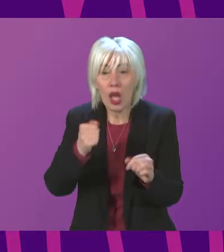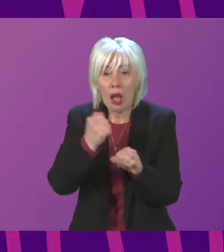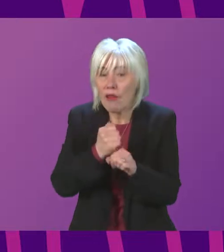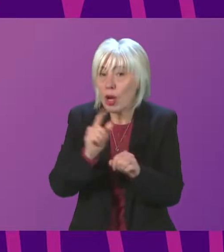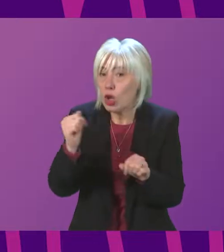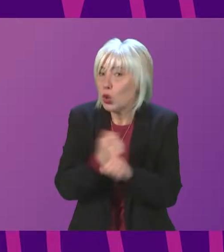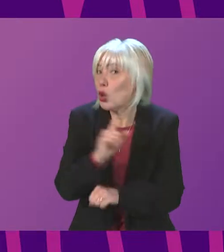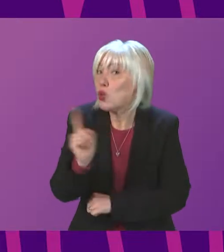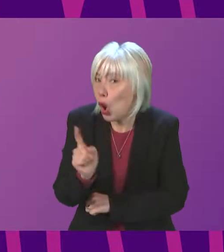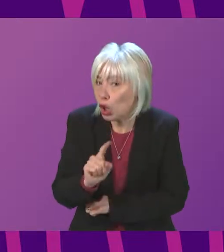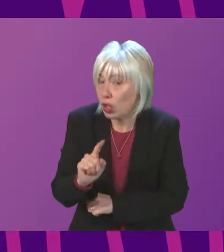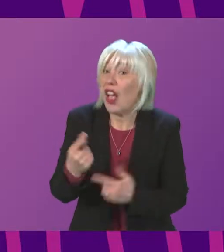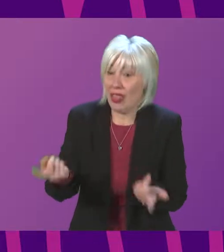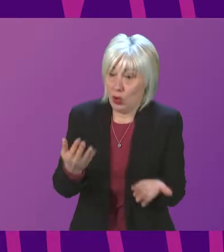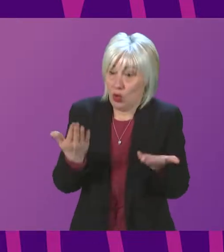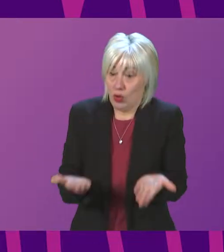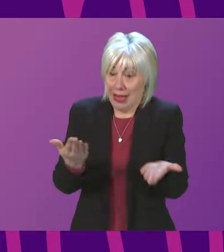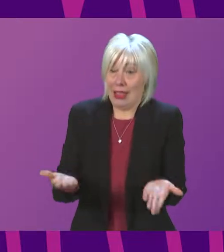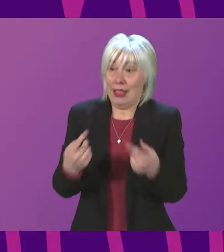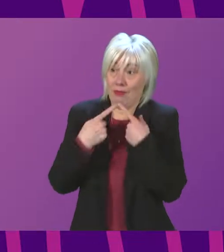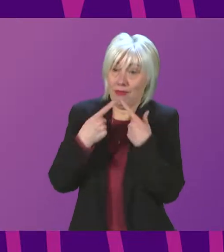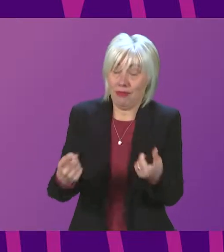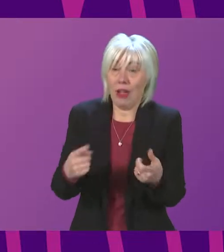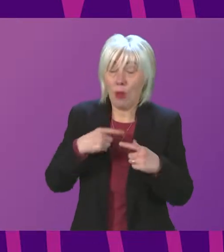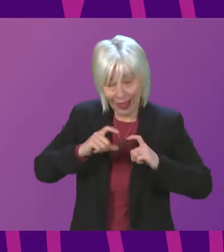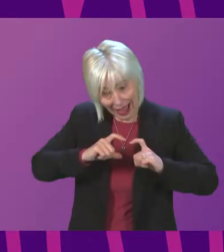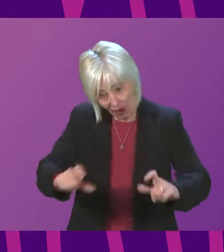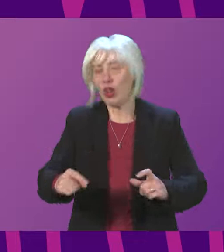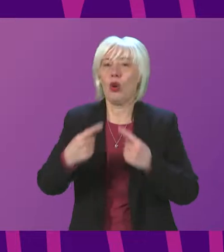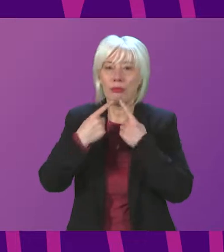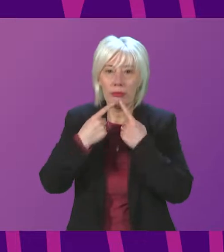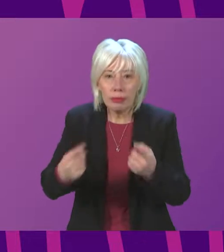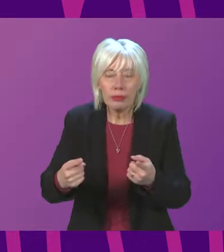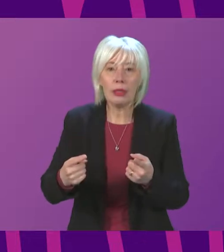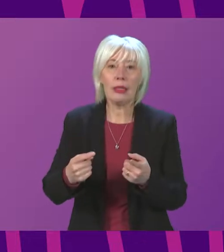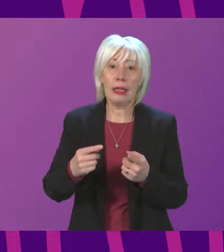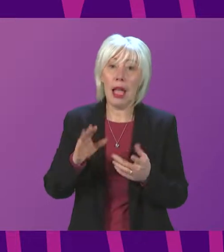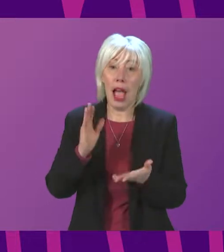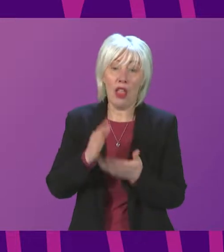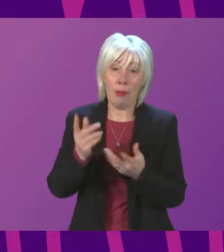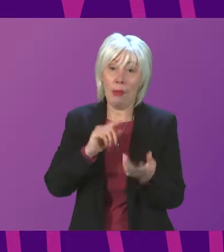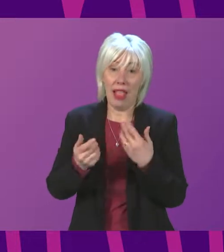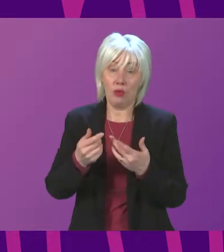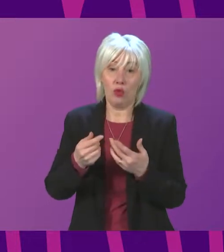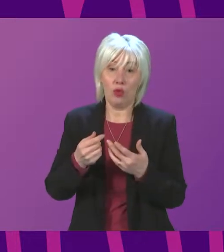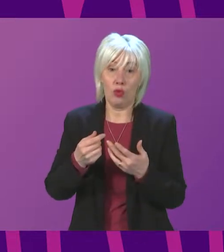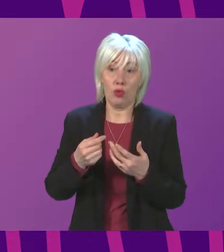That is what I am setting out today and will continue to set out and, indeed, to be held to account for.